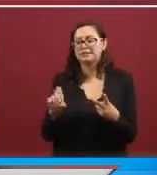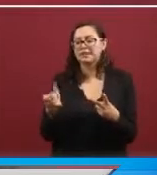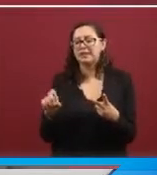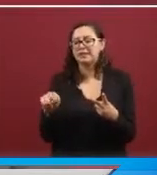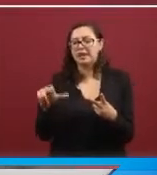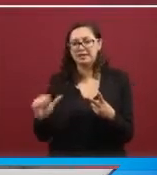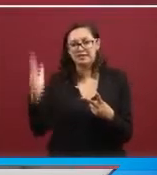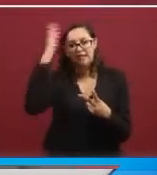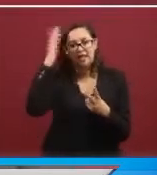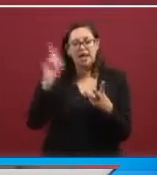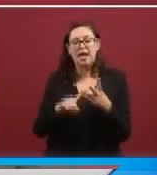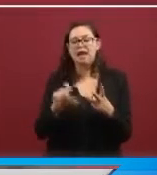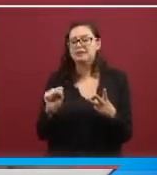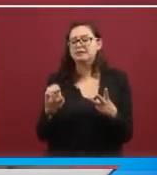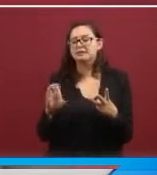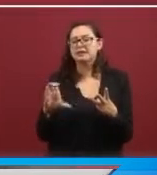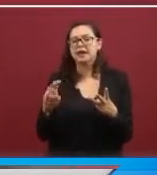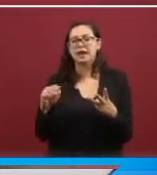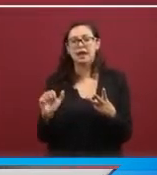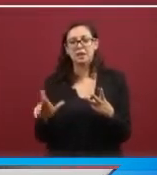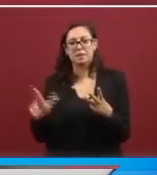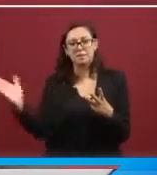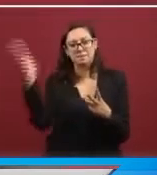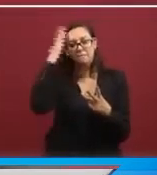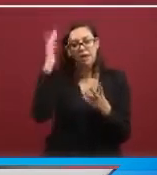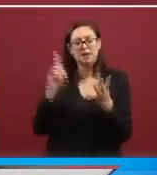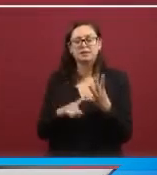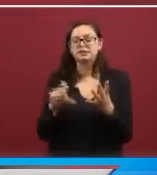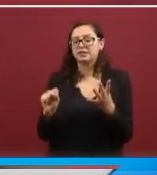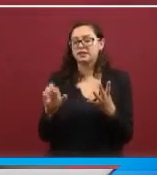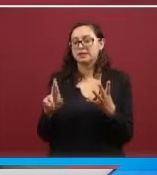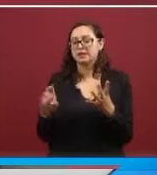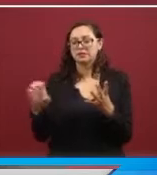to house the asylum procedures that make up around 10,000 people